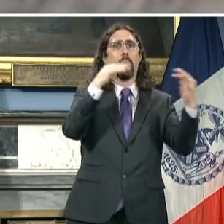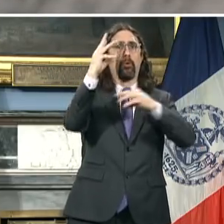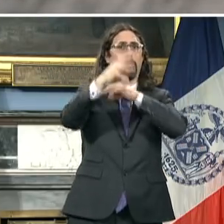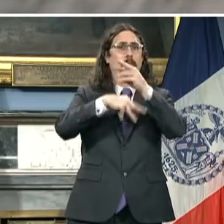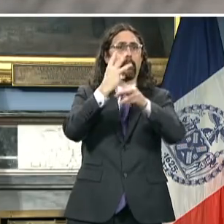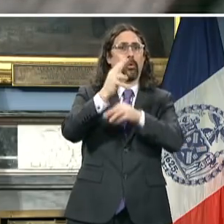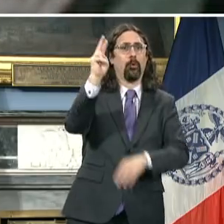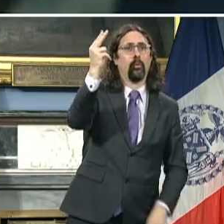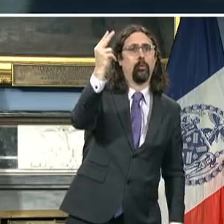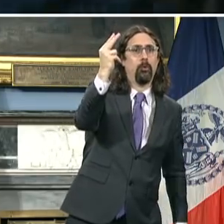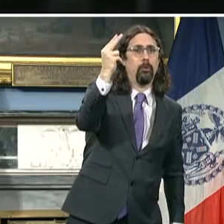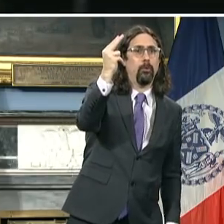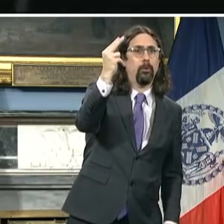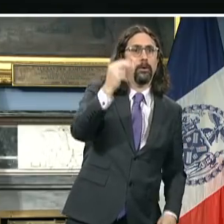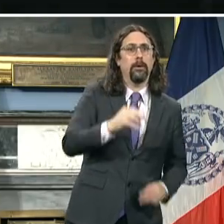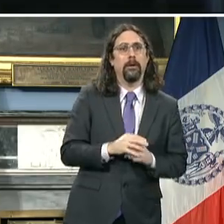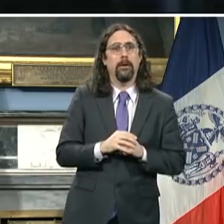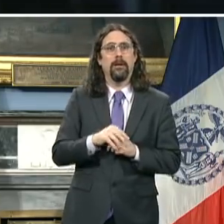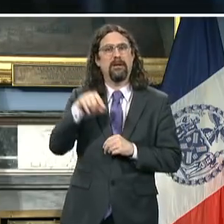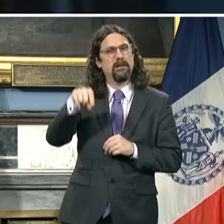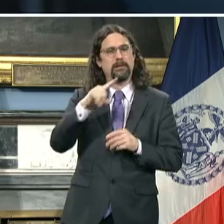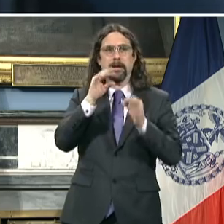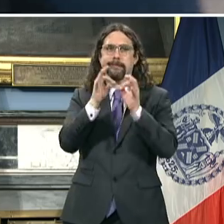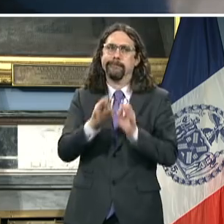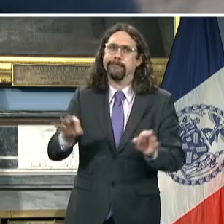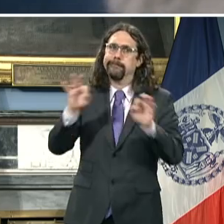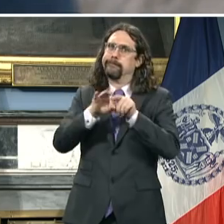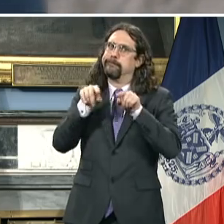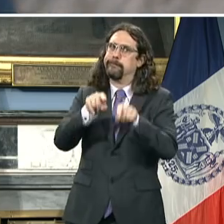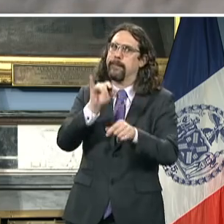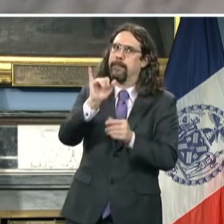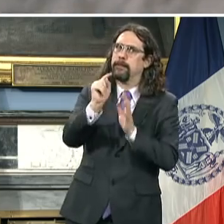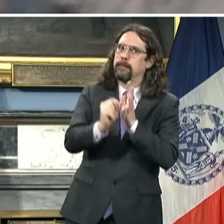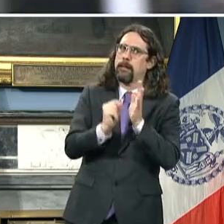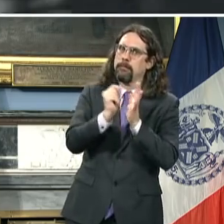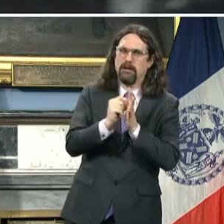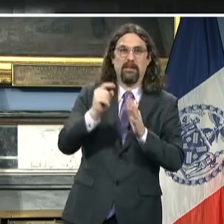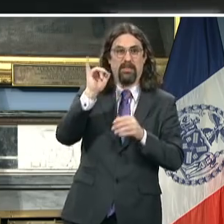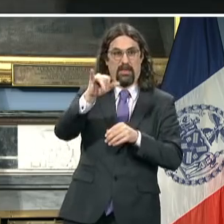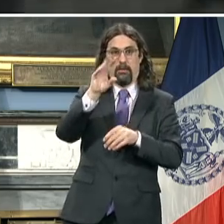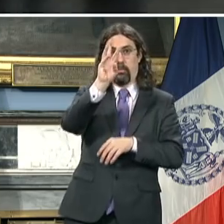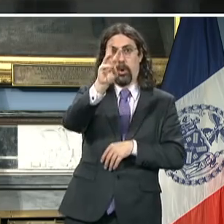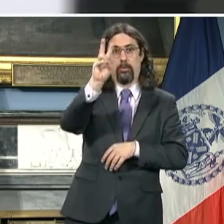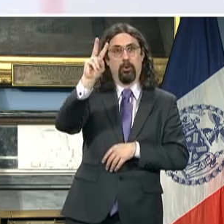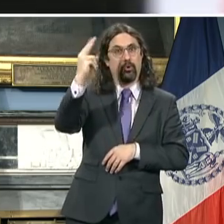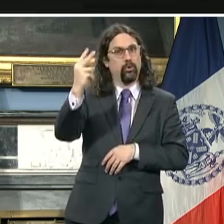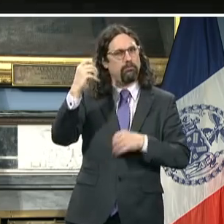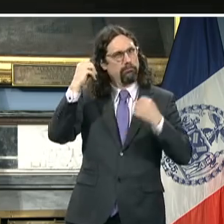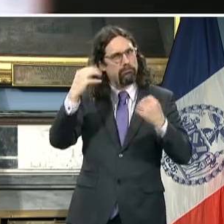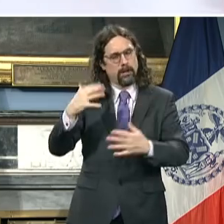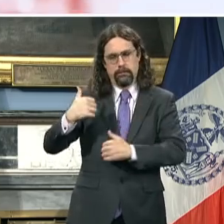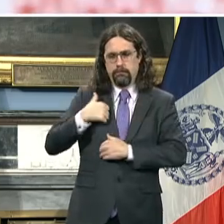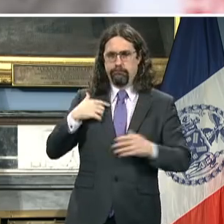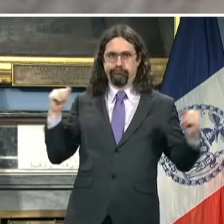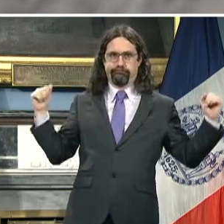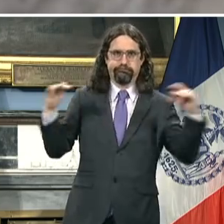NI THE UNITED STATES OF AMERICA. FIGHTING THE WAR EFFORTS. THIS WAS A PLA CE